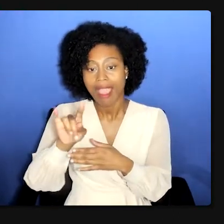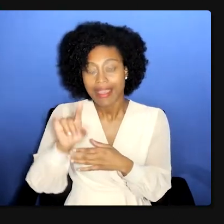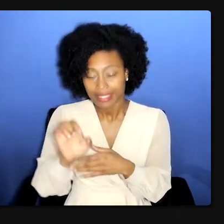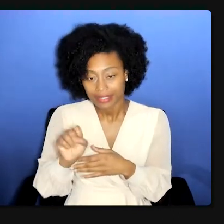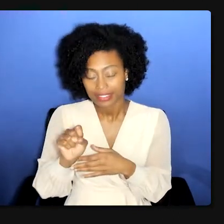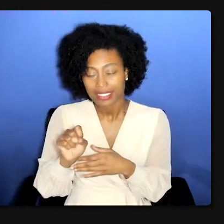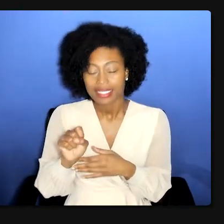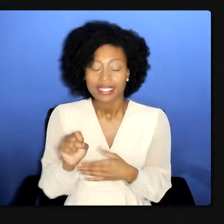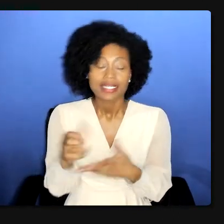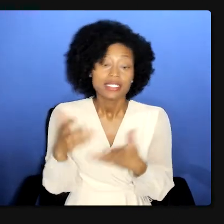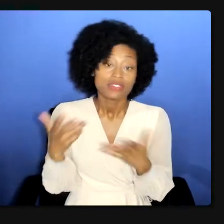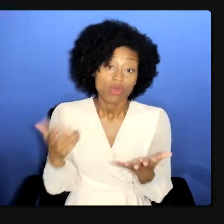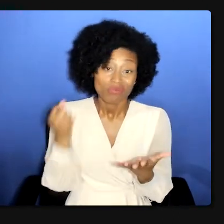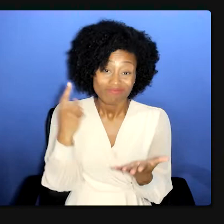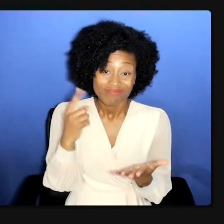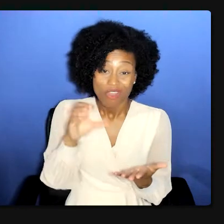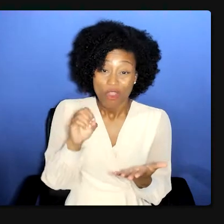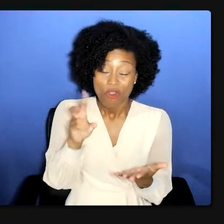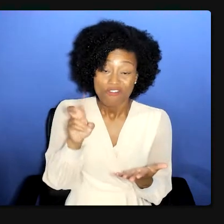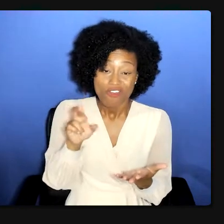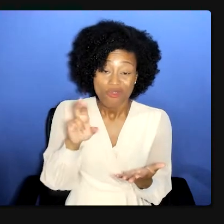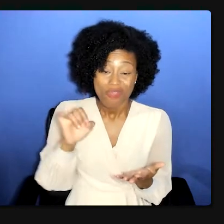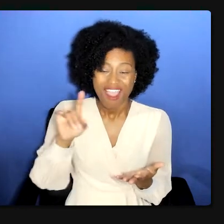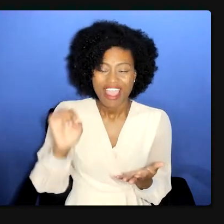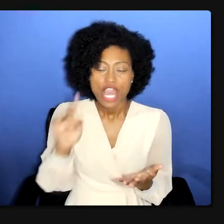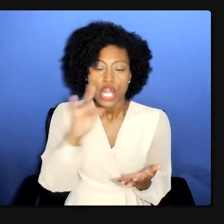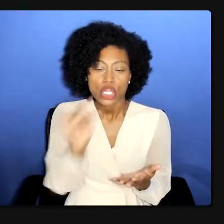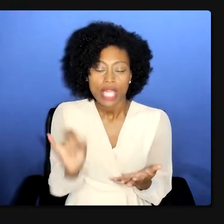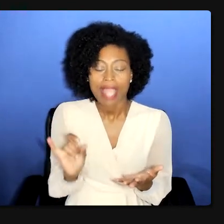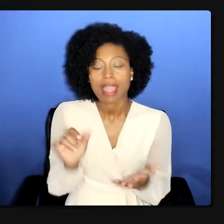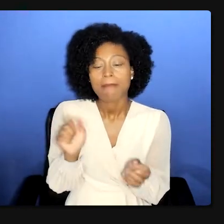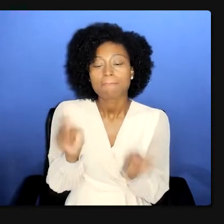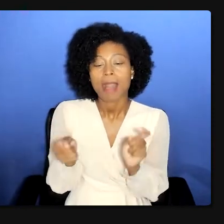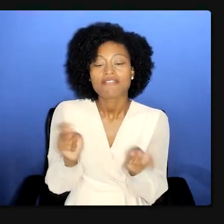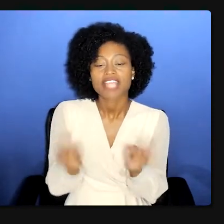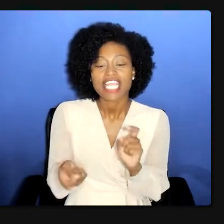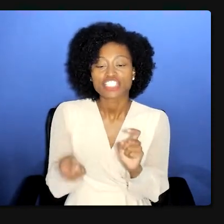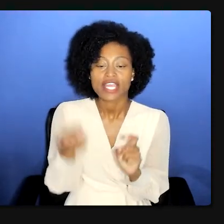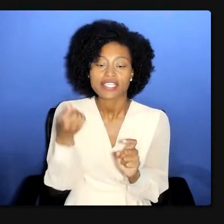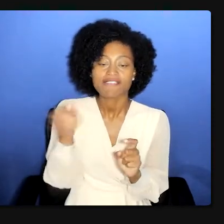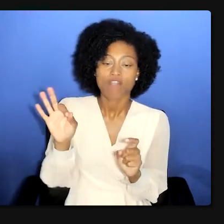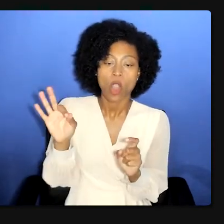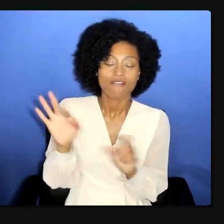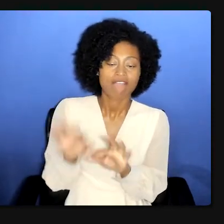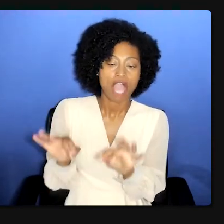Overrides are nothing but basically modification to the default values,